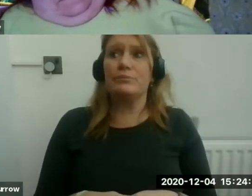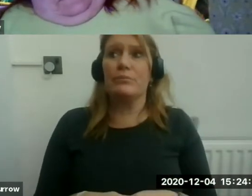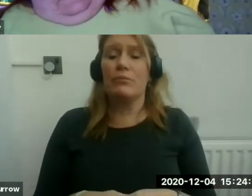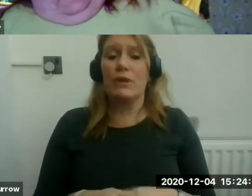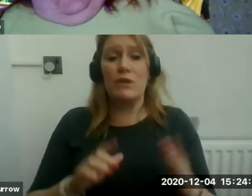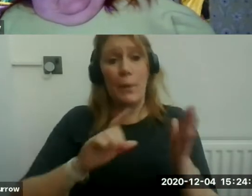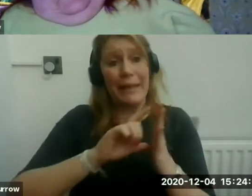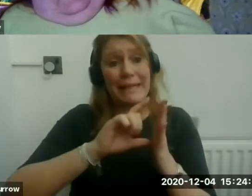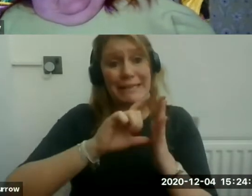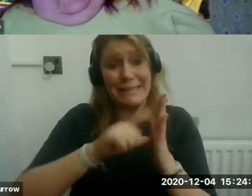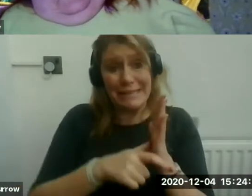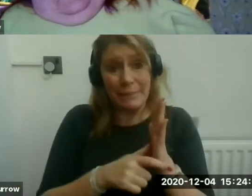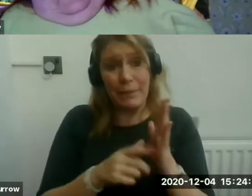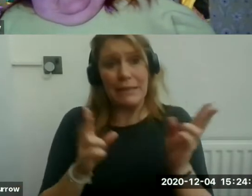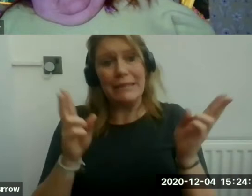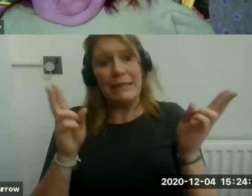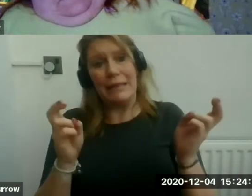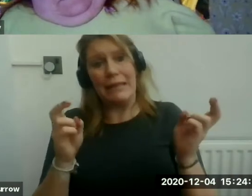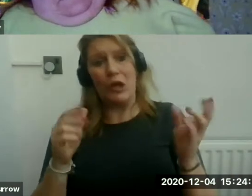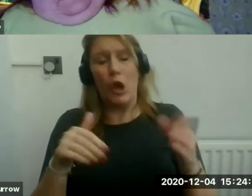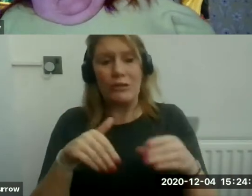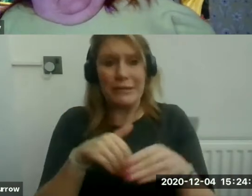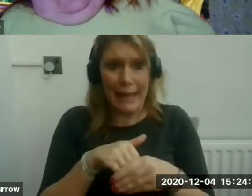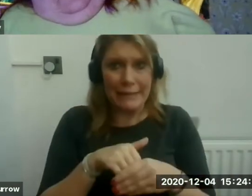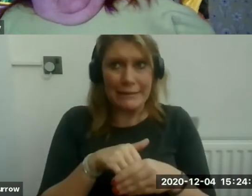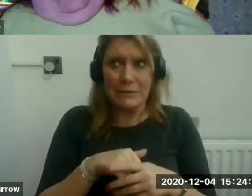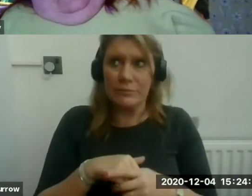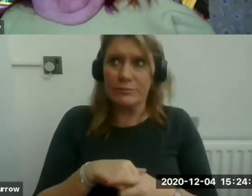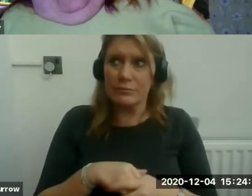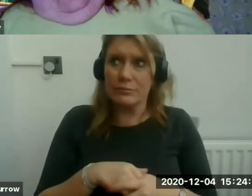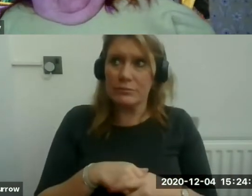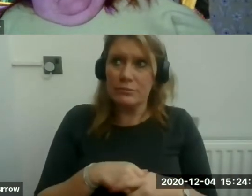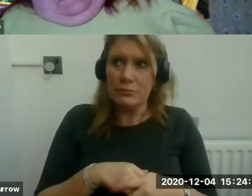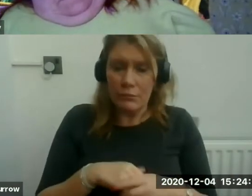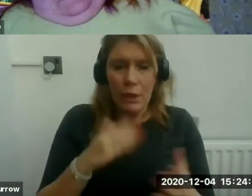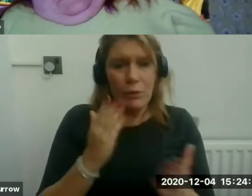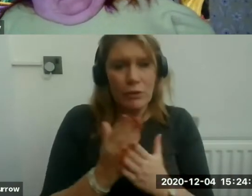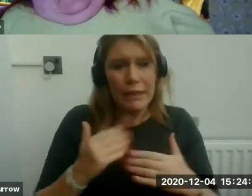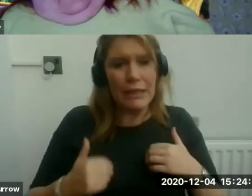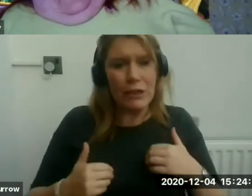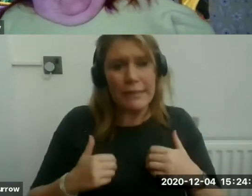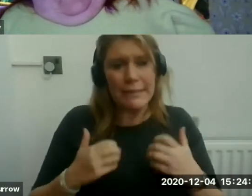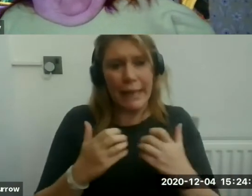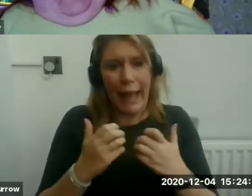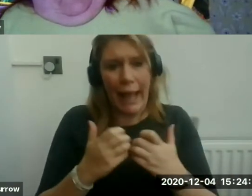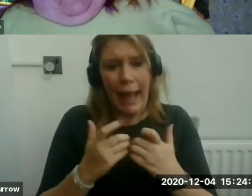context, it was really, you know, really interesting. But, also, I think really